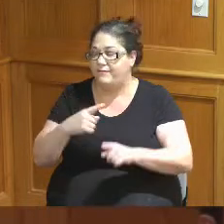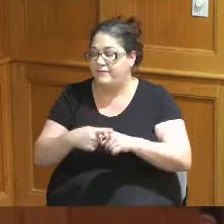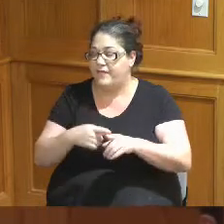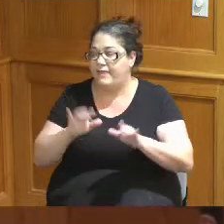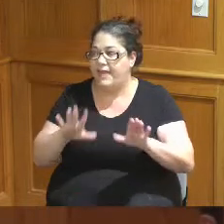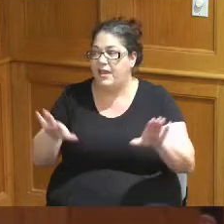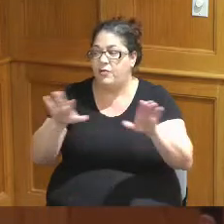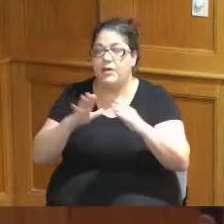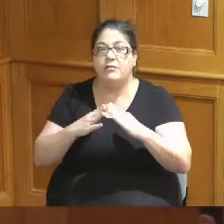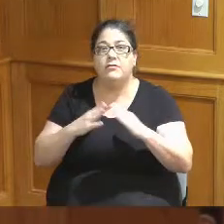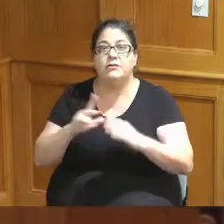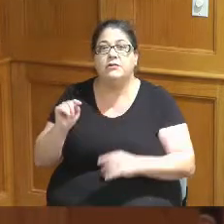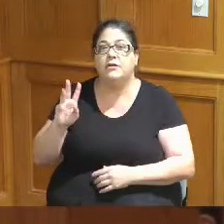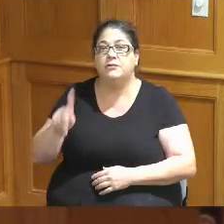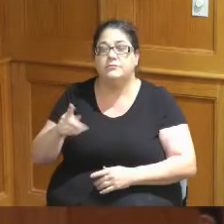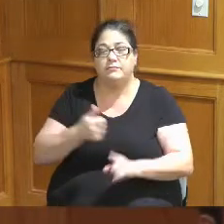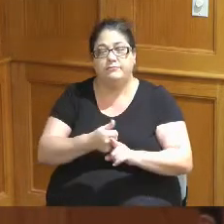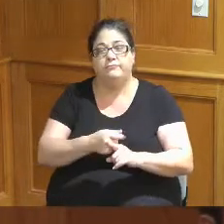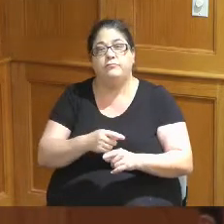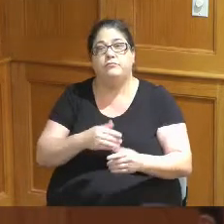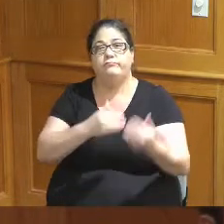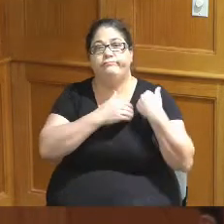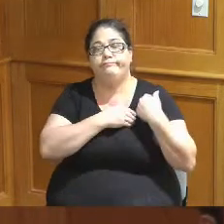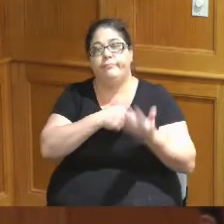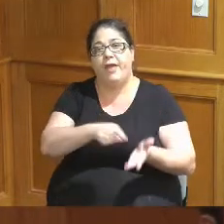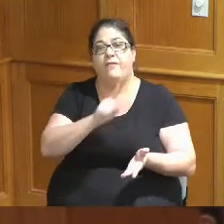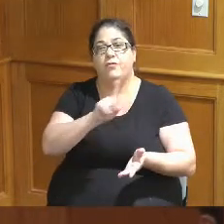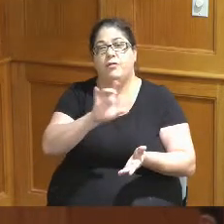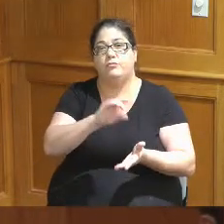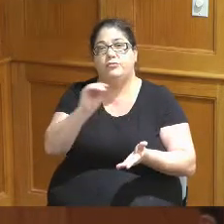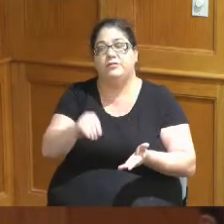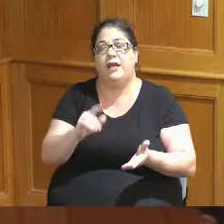Township will be responsible for 100 percent of the costs for the installation operation